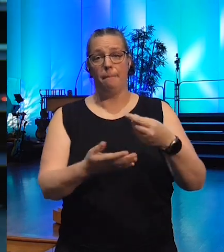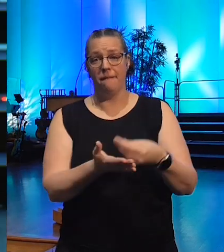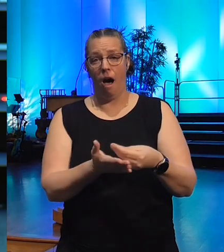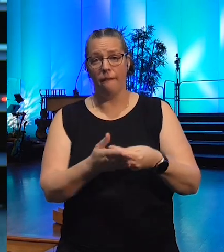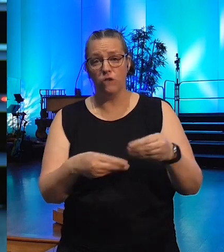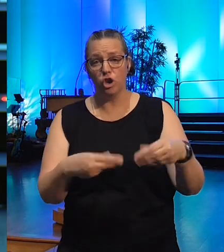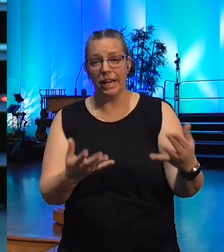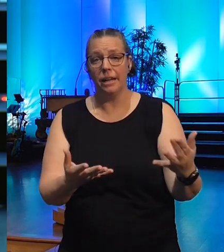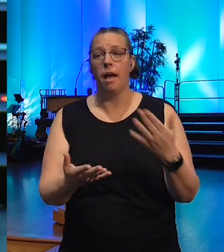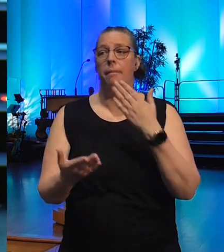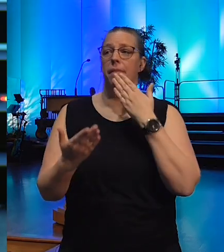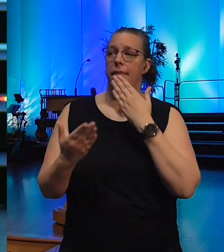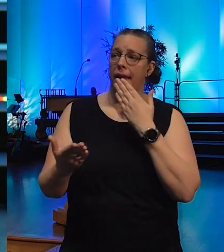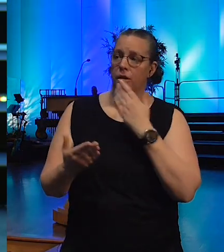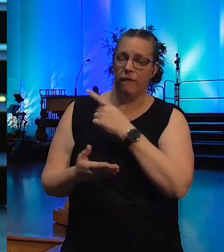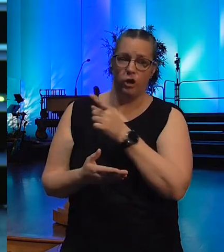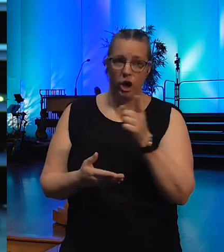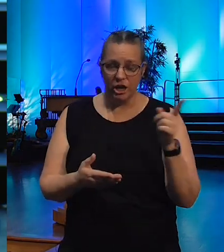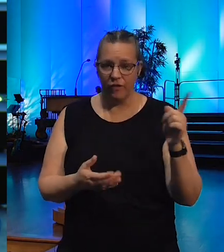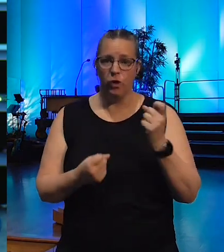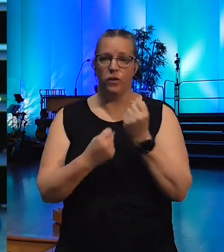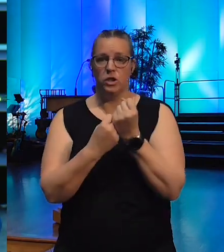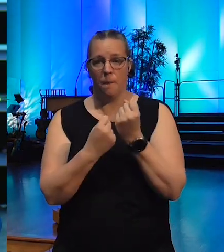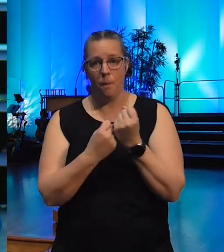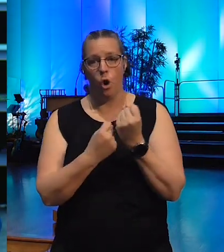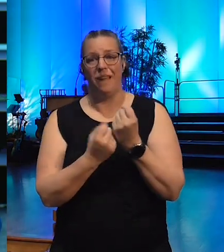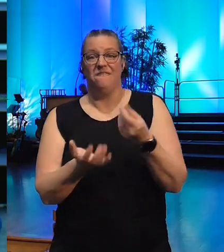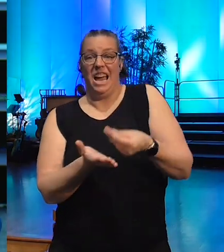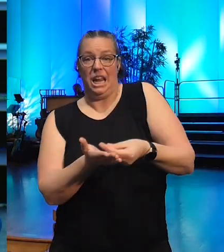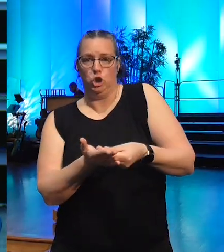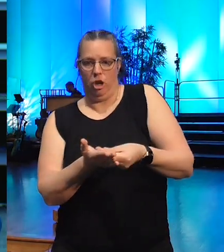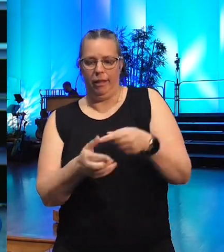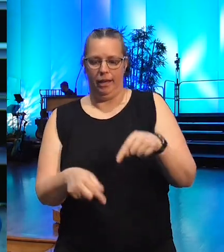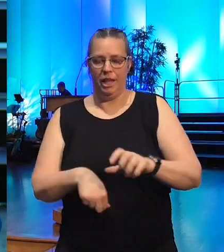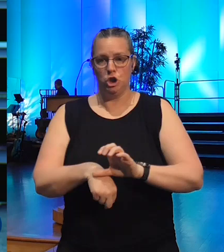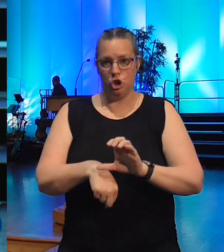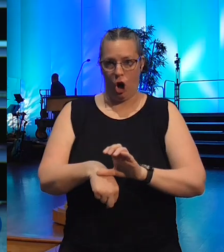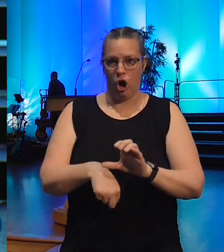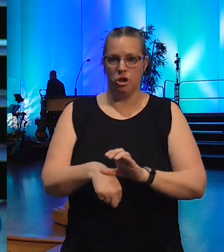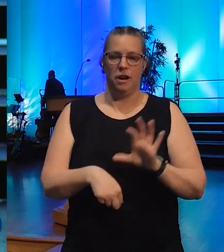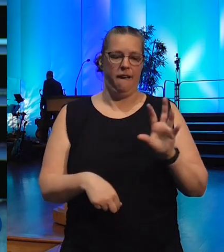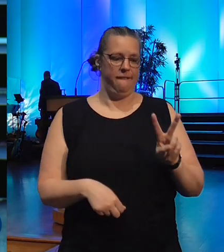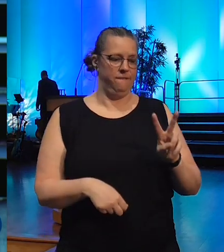for financially reporing Mile High Church uh Victor Franco was once asked by a student uh